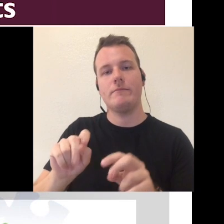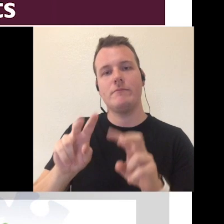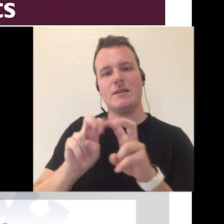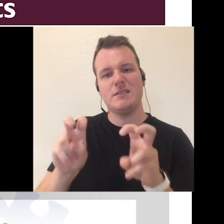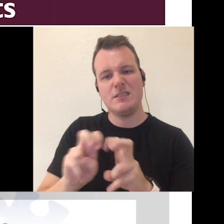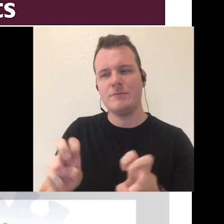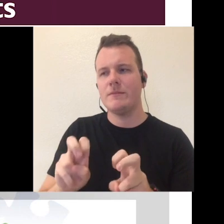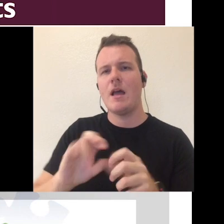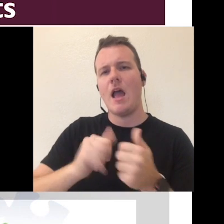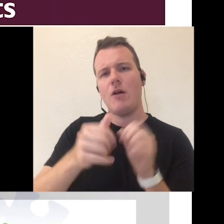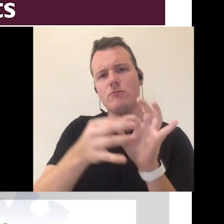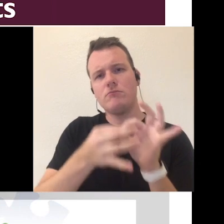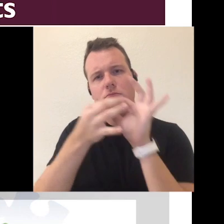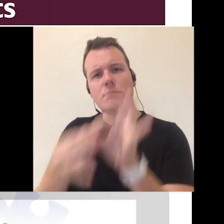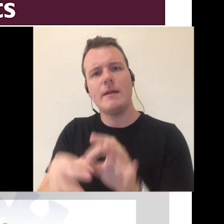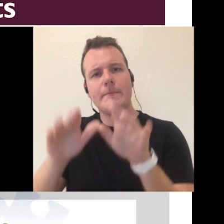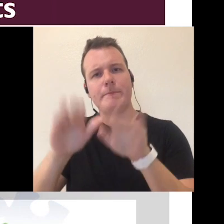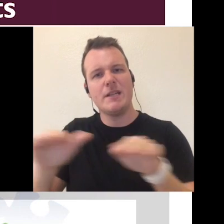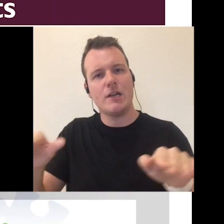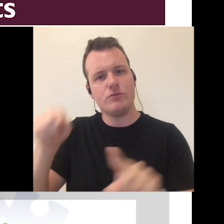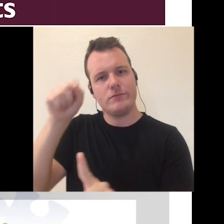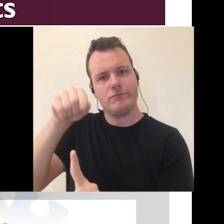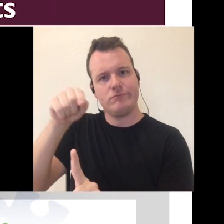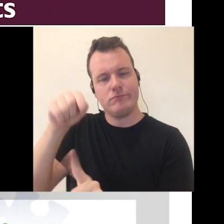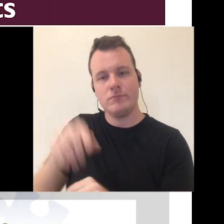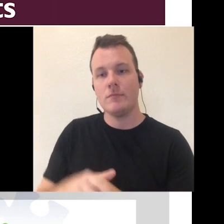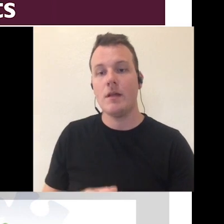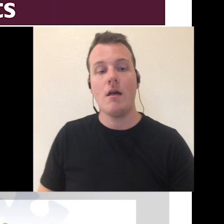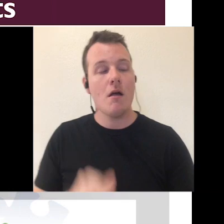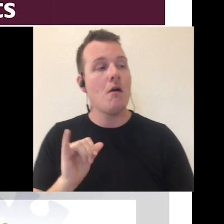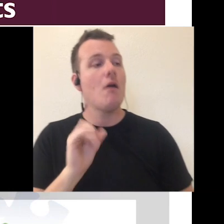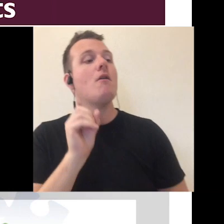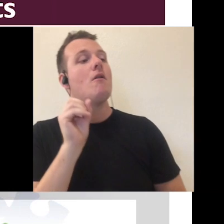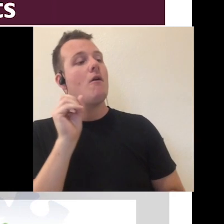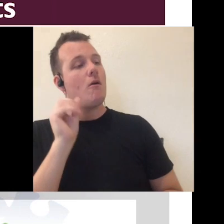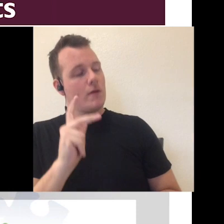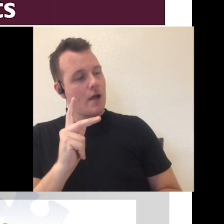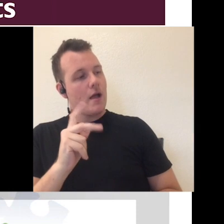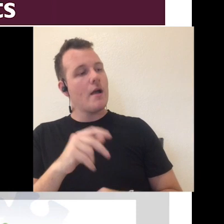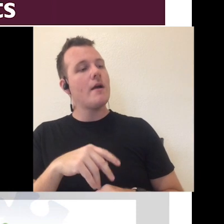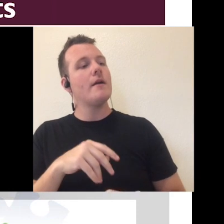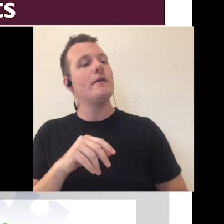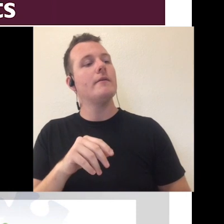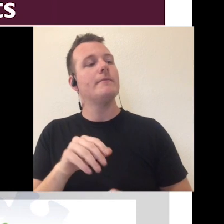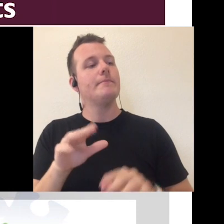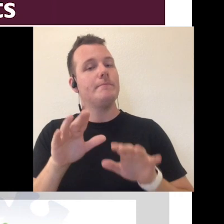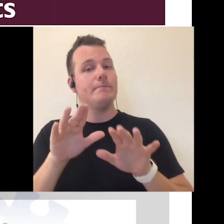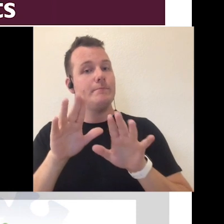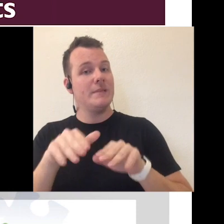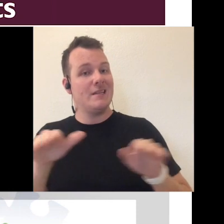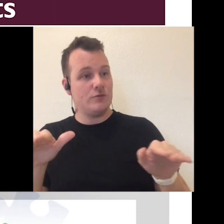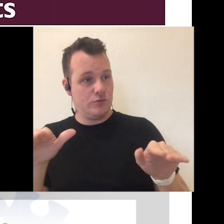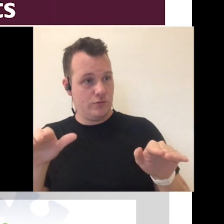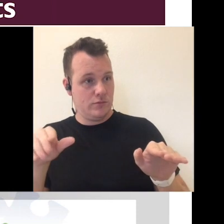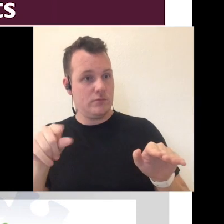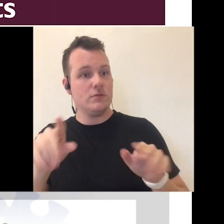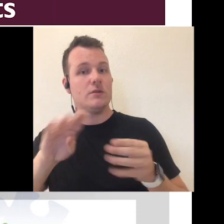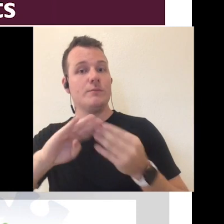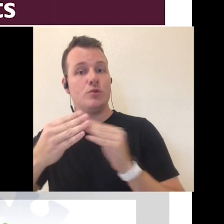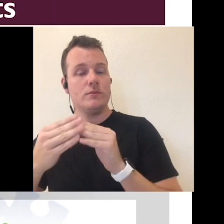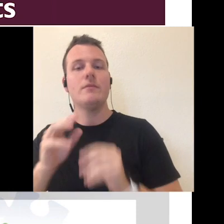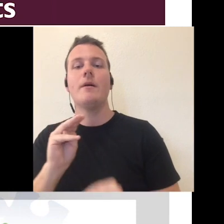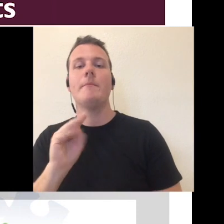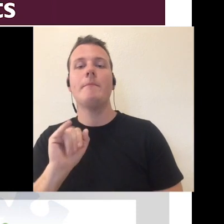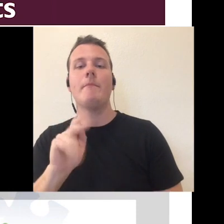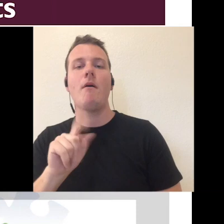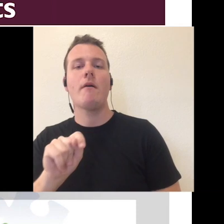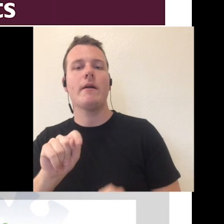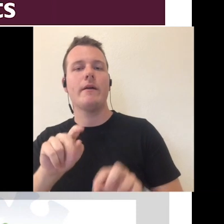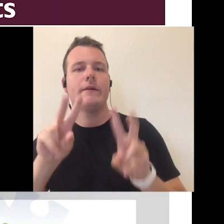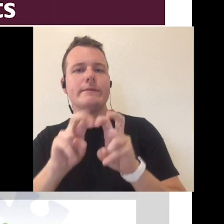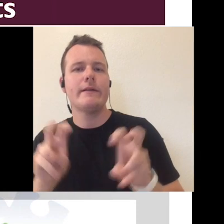practice focused on pediatrics?" Okay well the pediatric community market